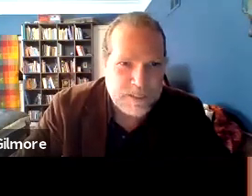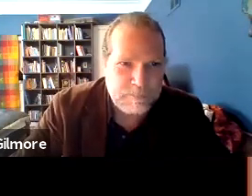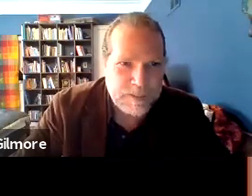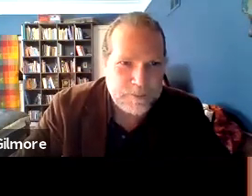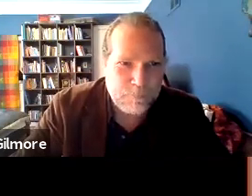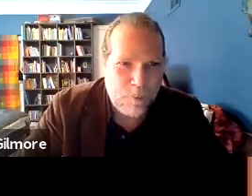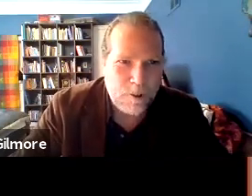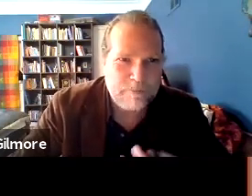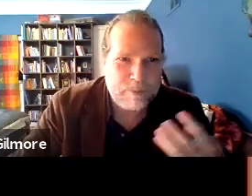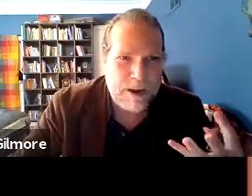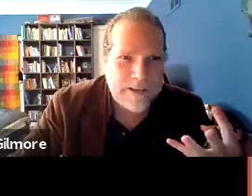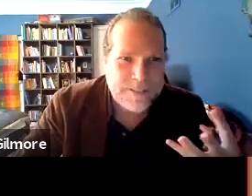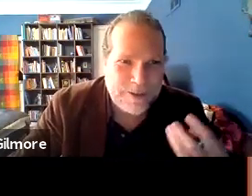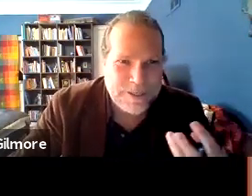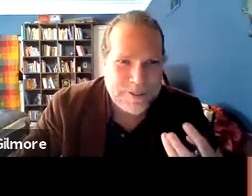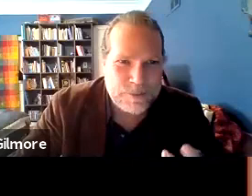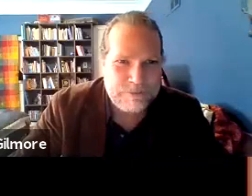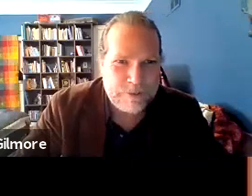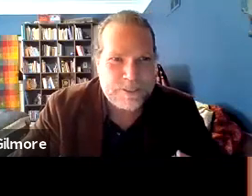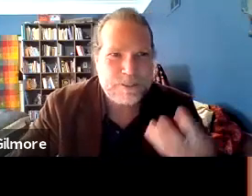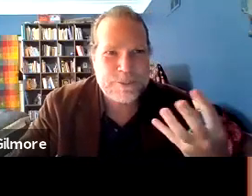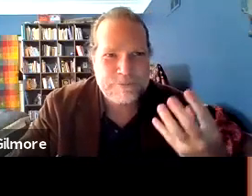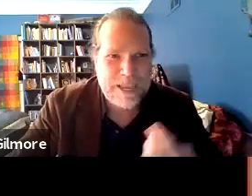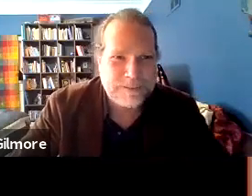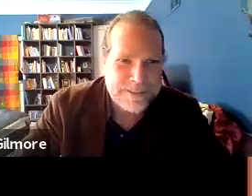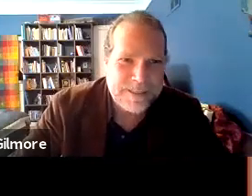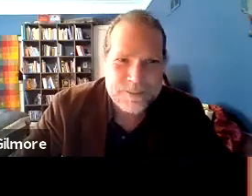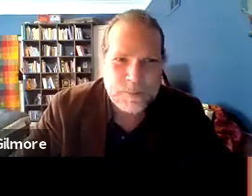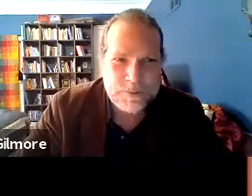must build a wall of brass around the country for the exclusion of Catholics. That's what